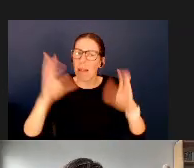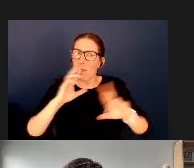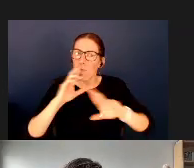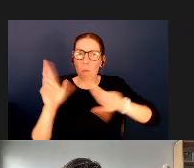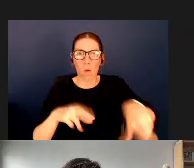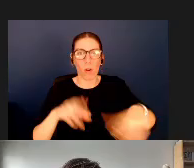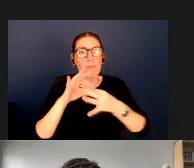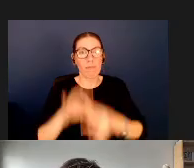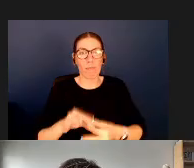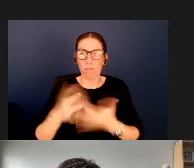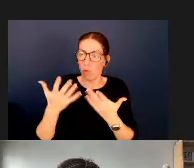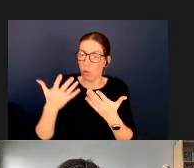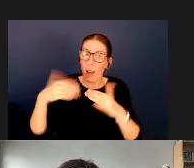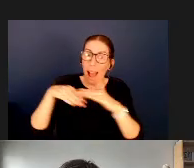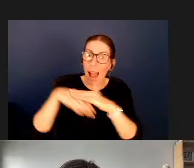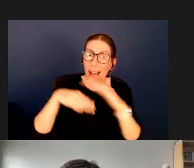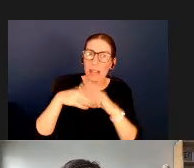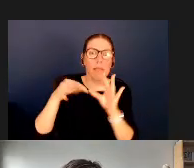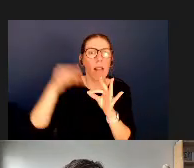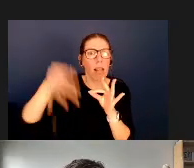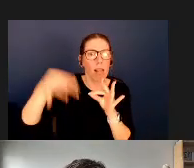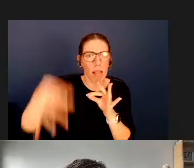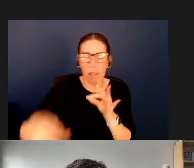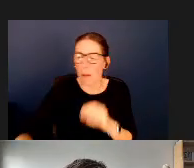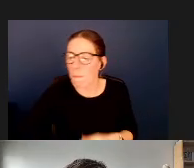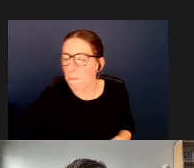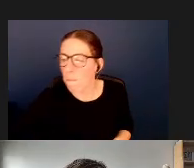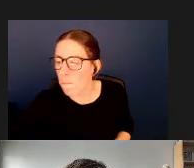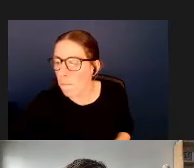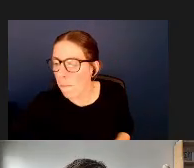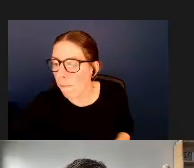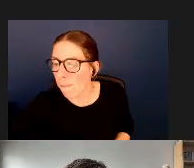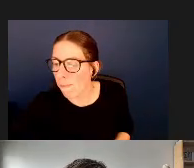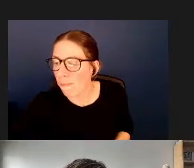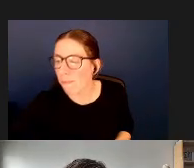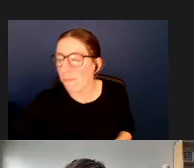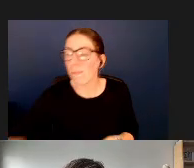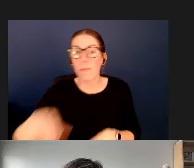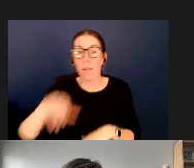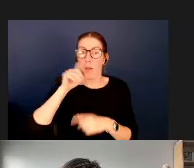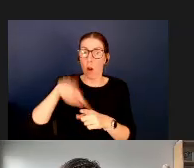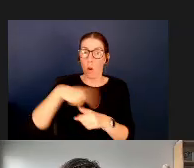and this isn't specific to just children but also to adults as well.